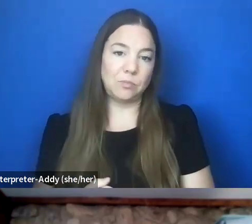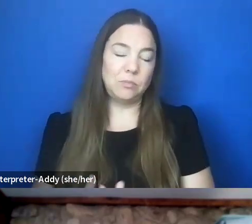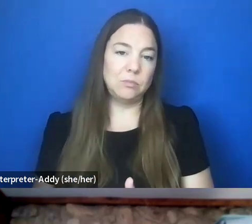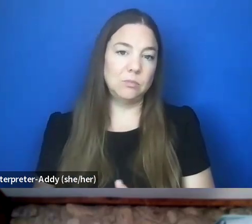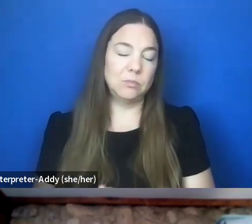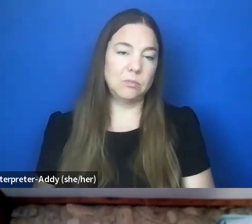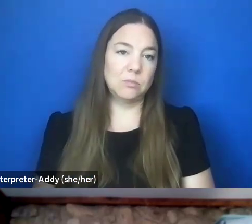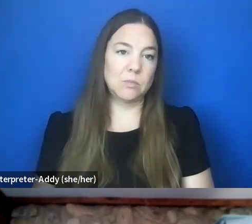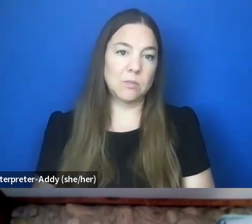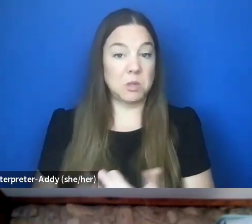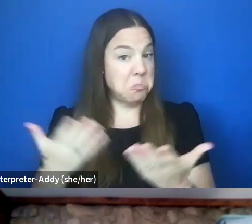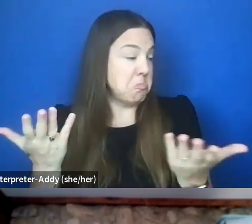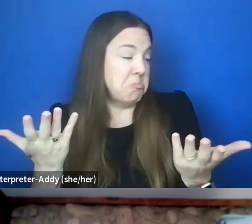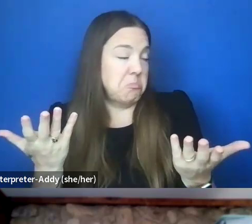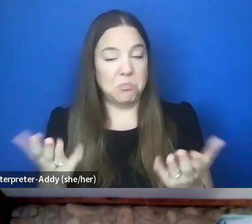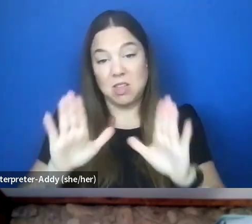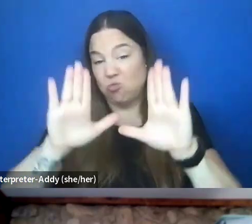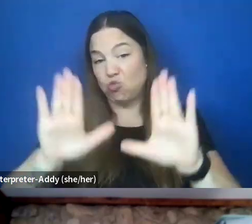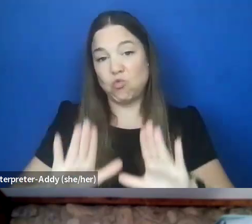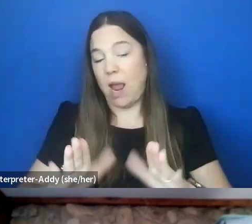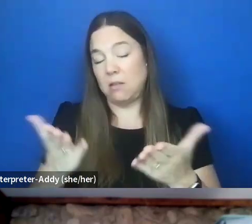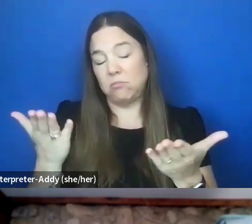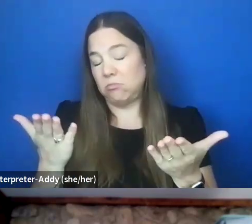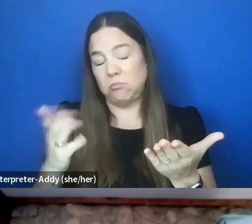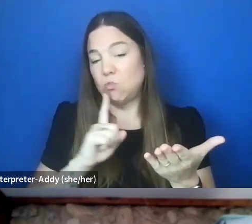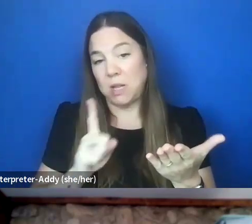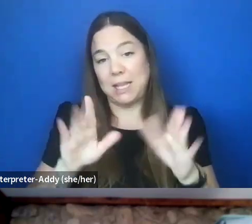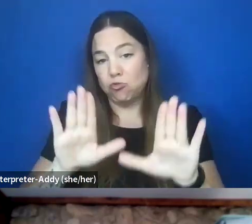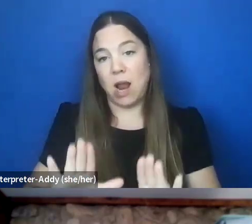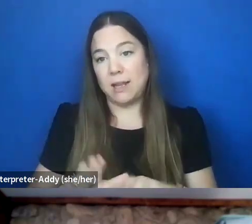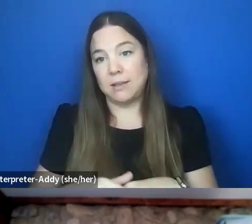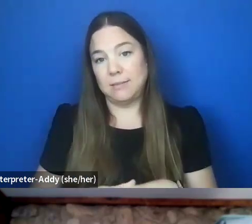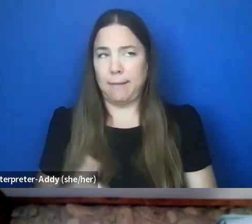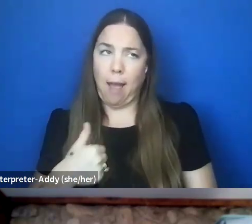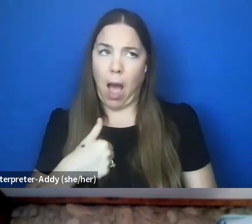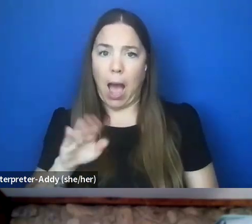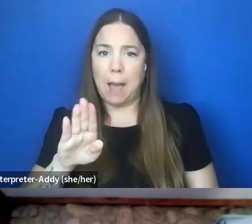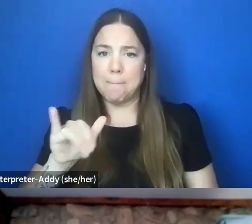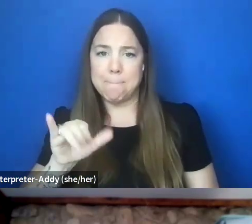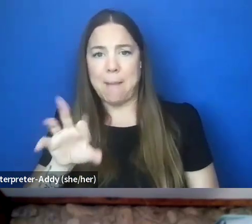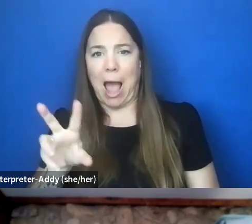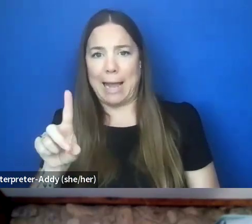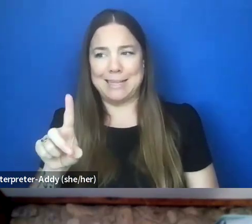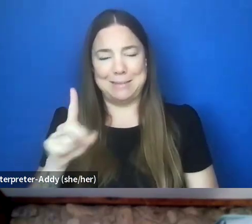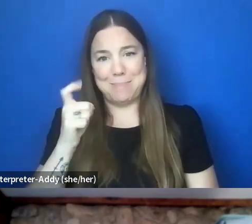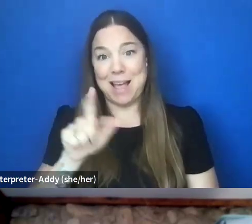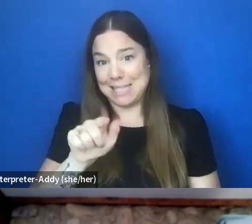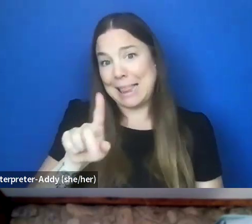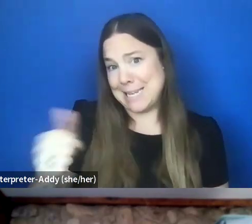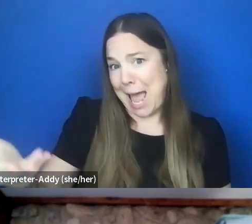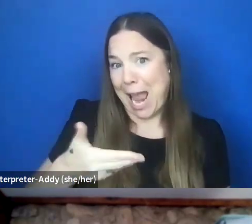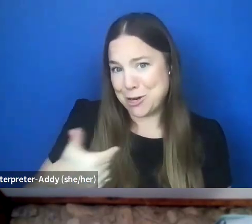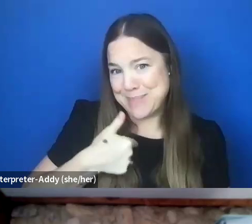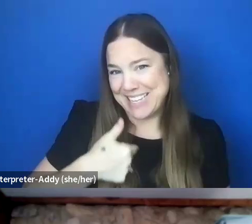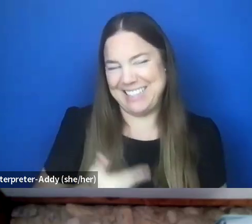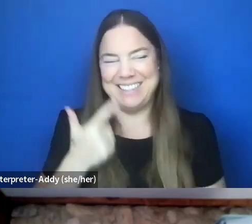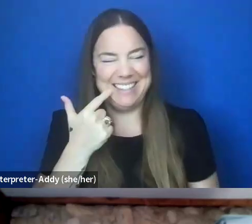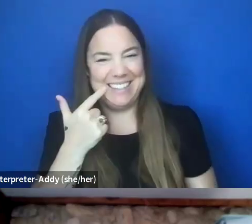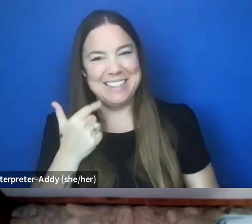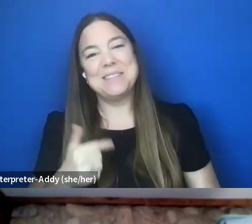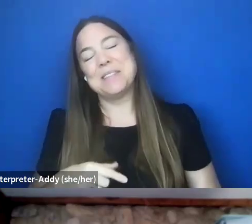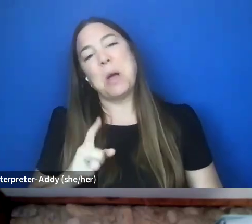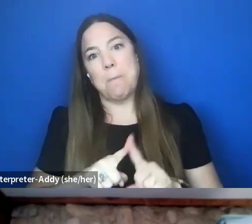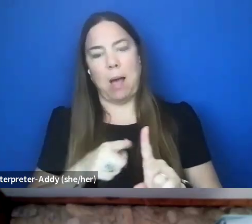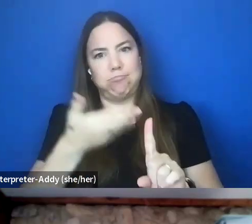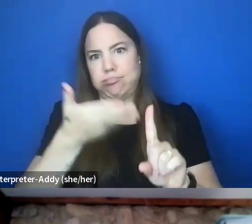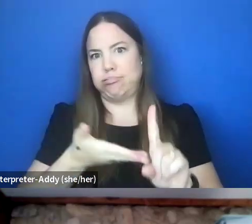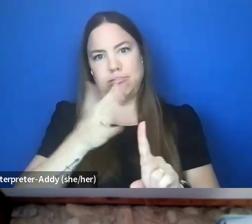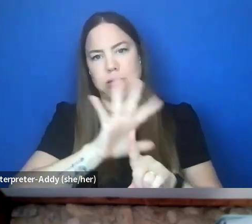Elissa w/ APRIL: and so yeah, it's it's a great, it's a really, you know, I'm biased, of course, because ha! Linda's who hired me but she was just. You know, she was an amazing.